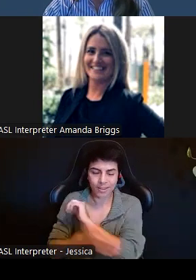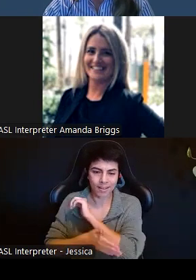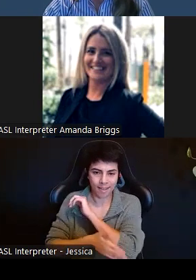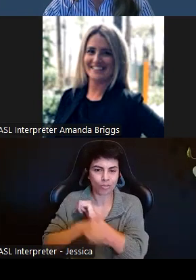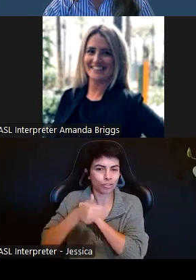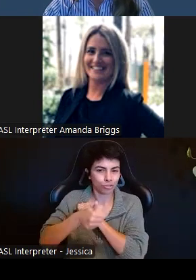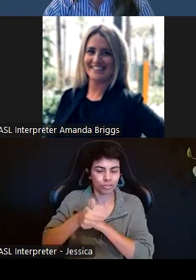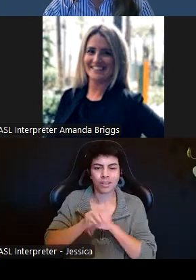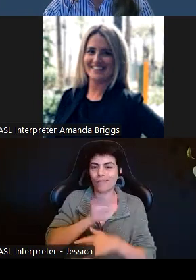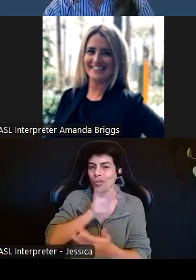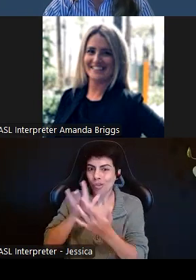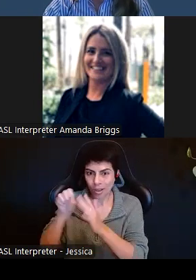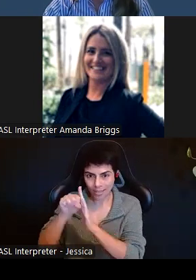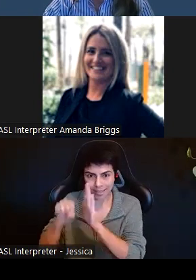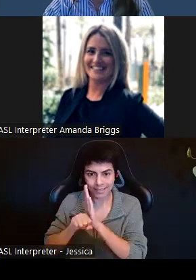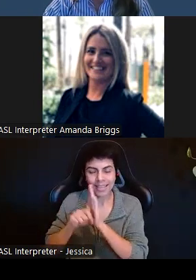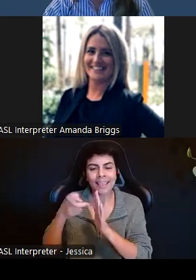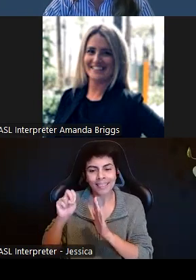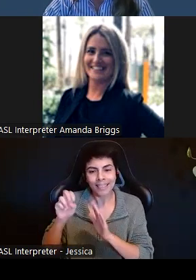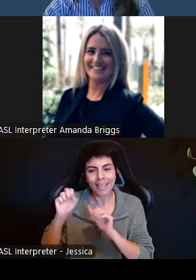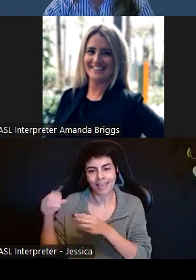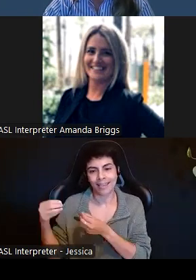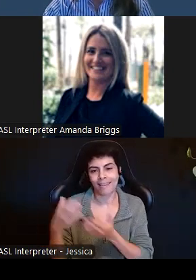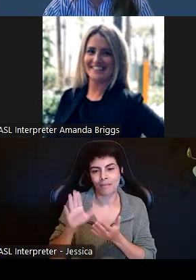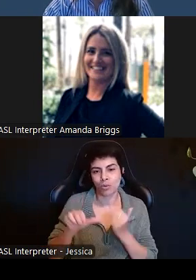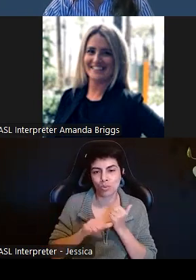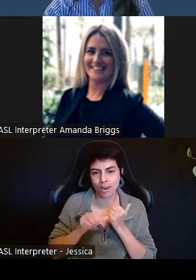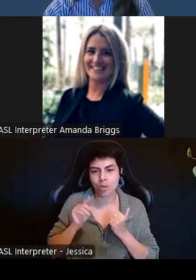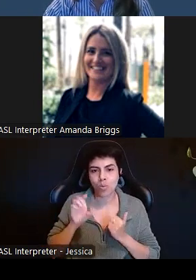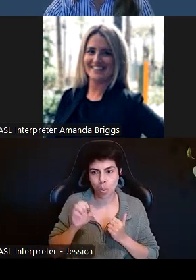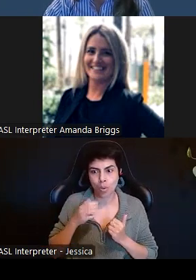to determine your aid code. Next slide.